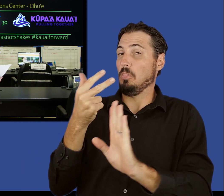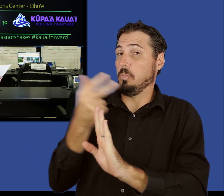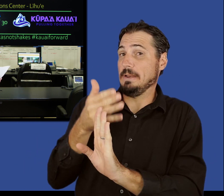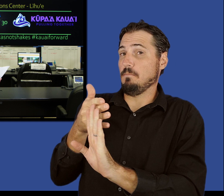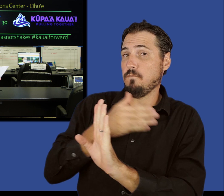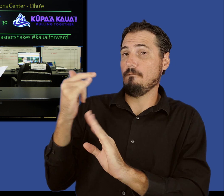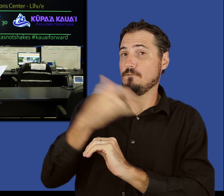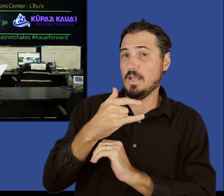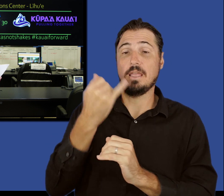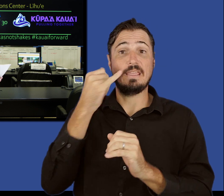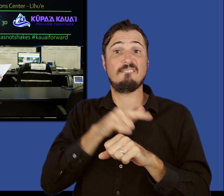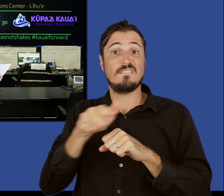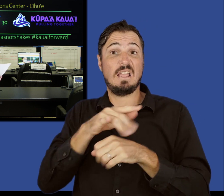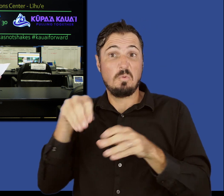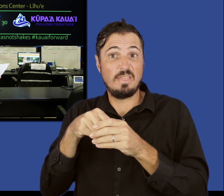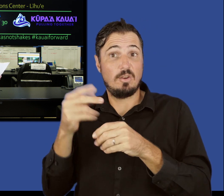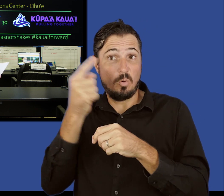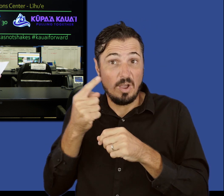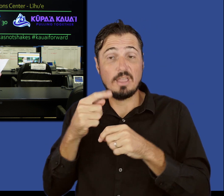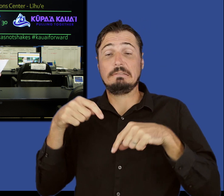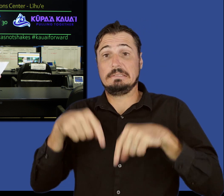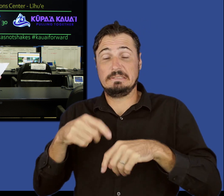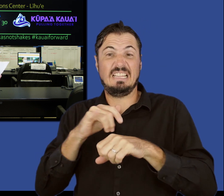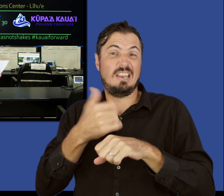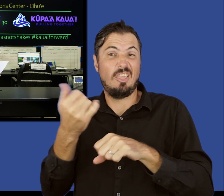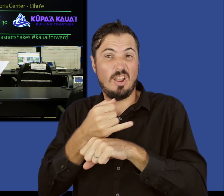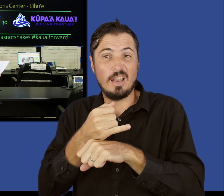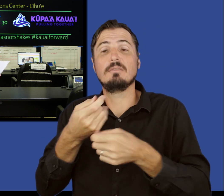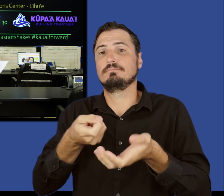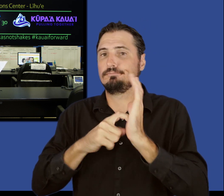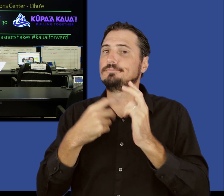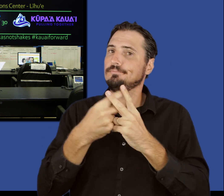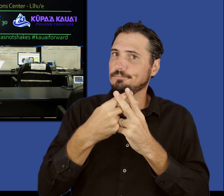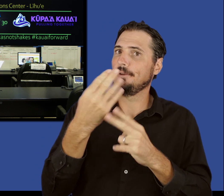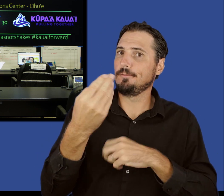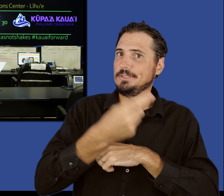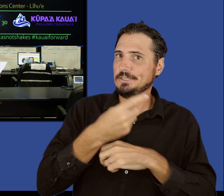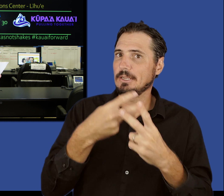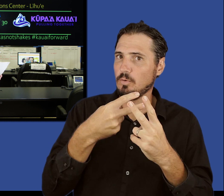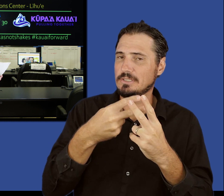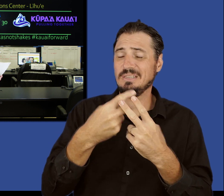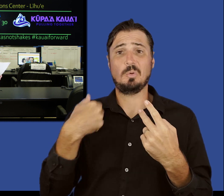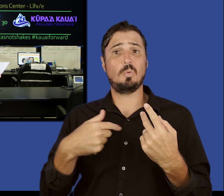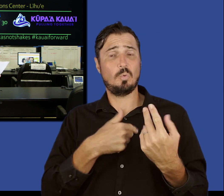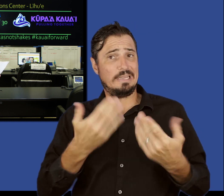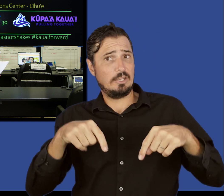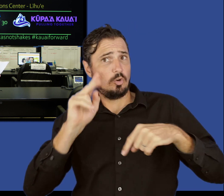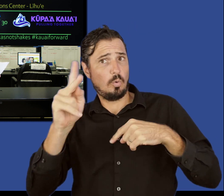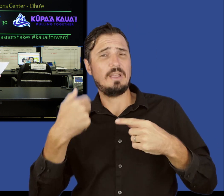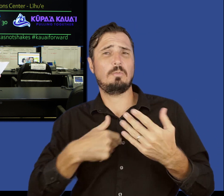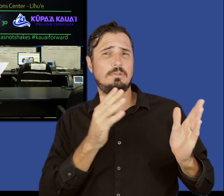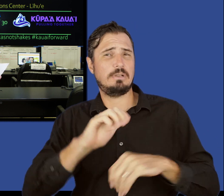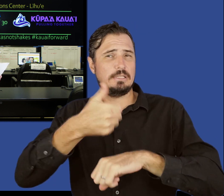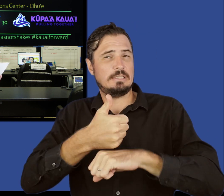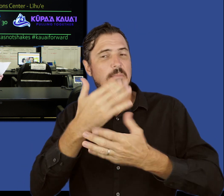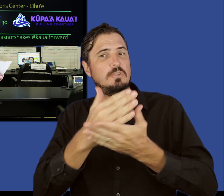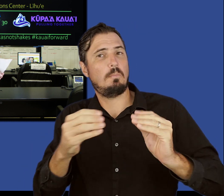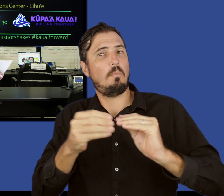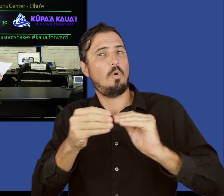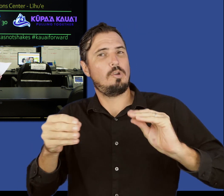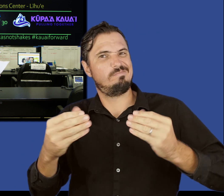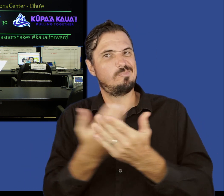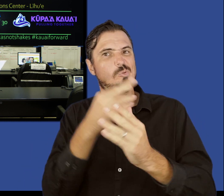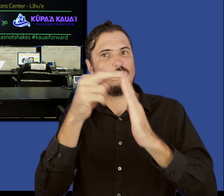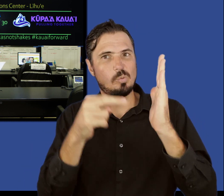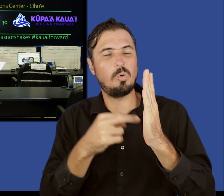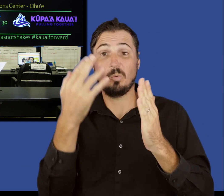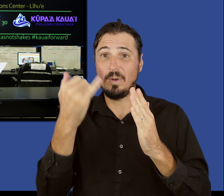In light of the state’s pre-travel testing program, we on Kaua`i are looking to implement additional rules and regulations, given our size and medical capacity. We have requested the Governor’s